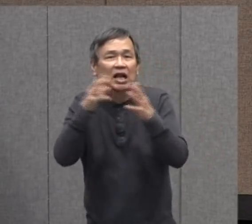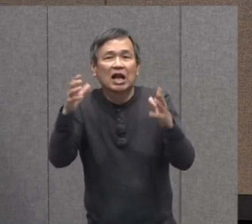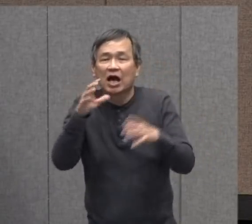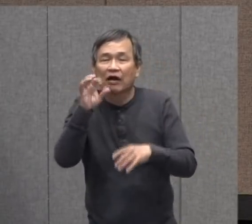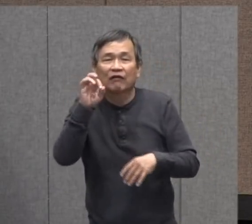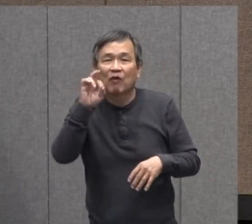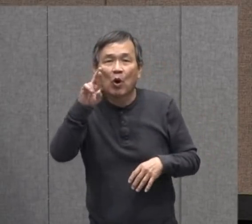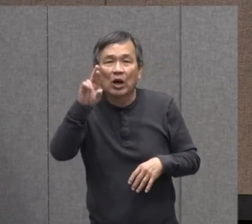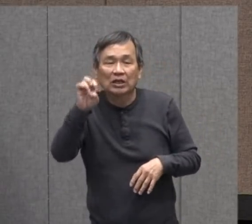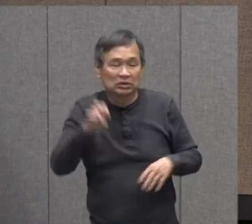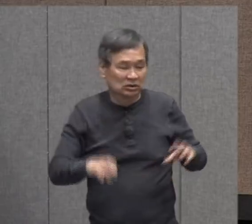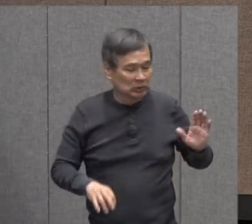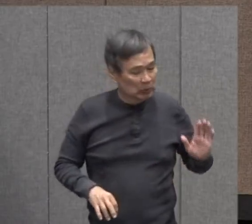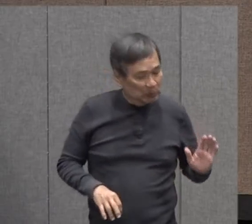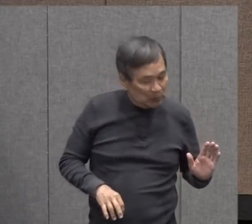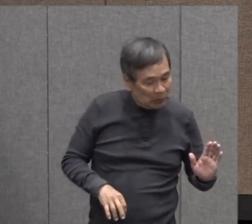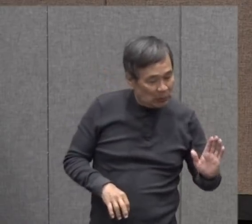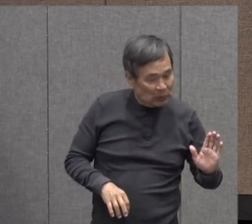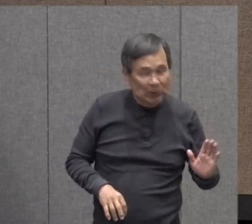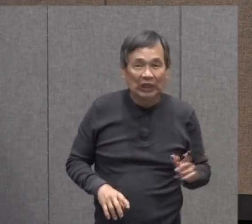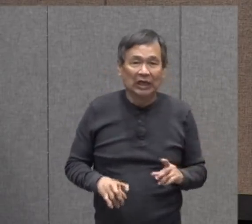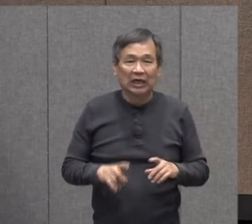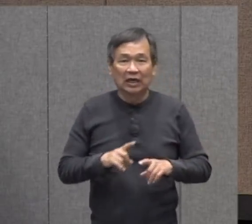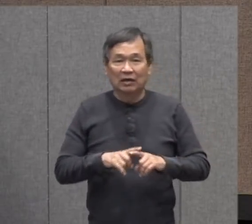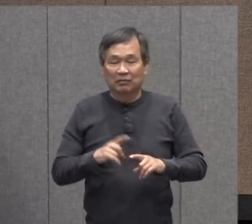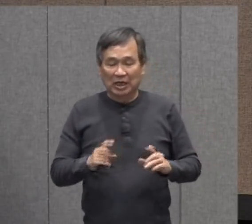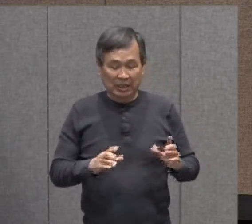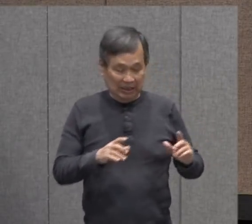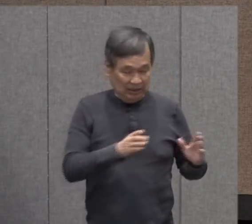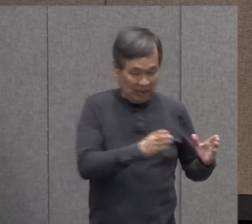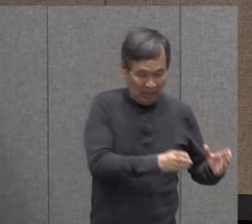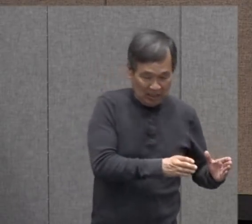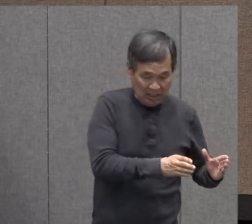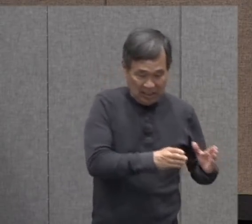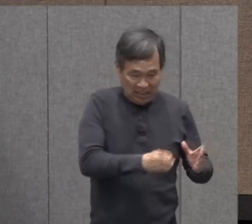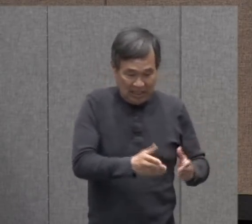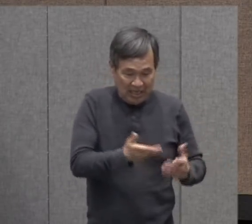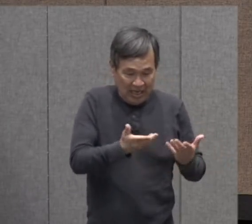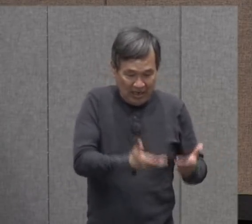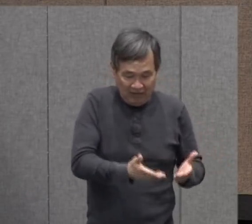that as I kept moving and rolling each of my objects, pushing each one using force,